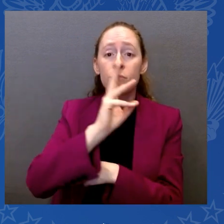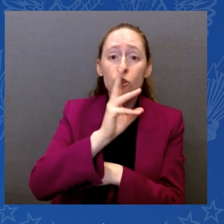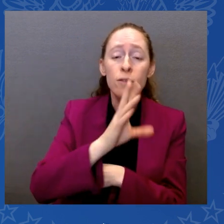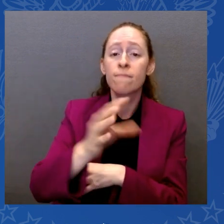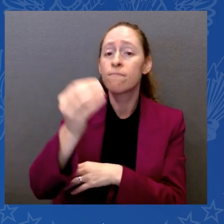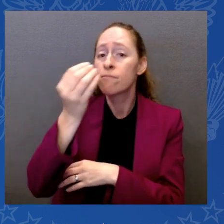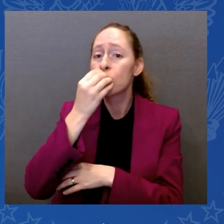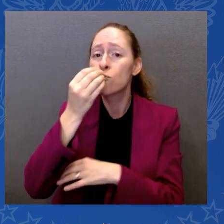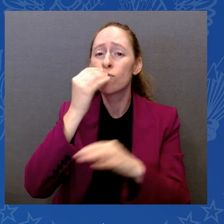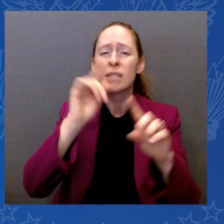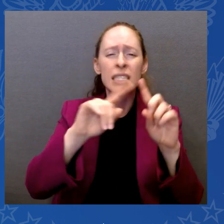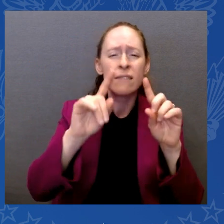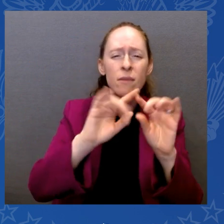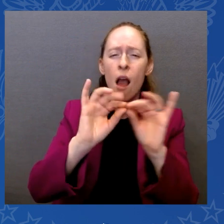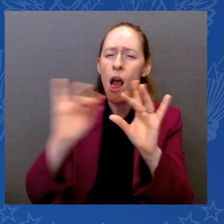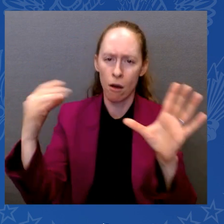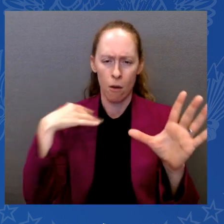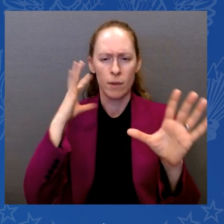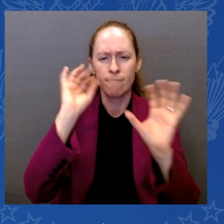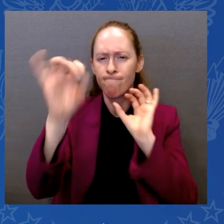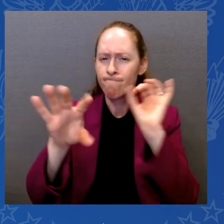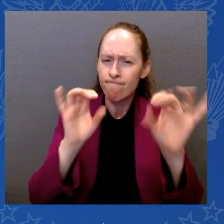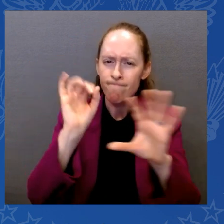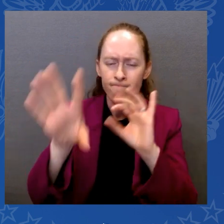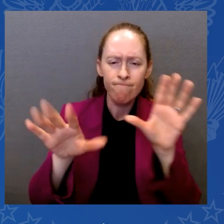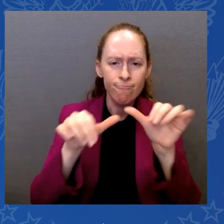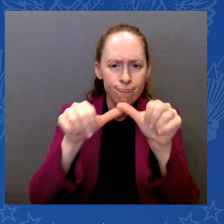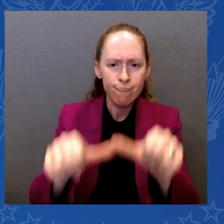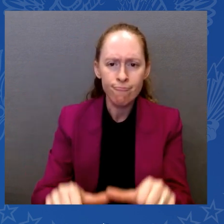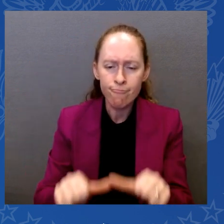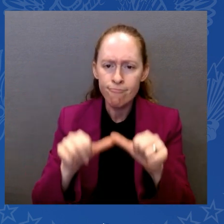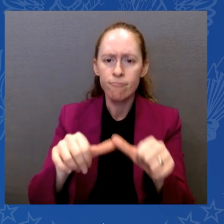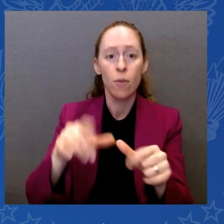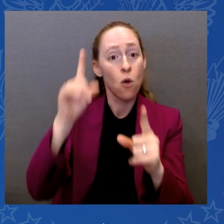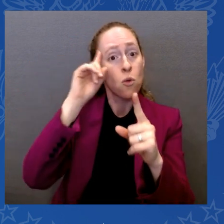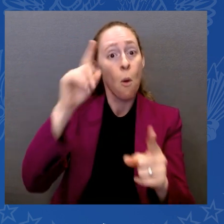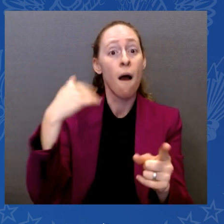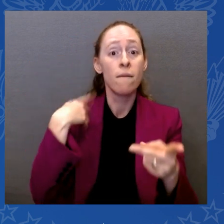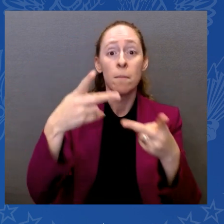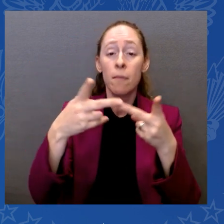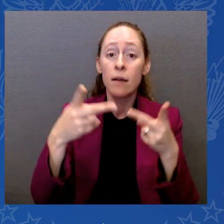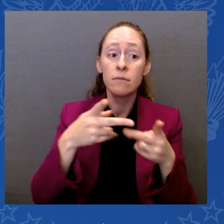But too many homes and businesses are still without power, without clean drinking water. And yesterday, at the governor's request,